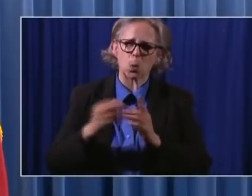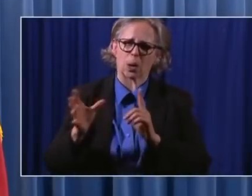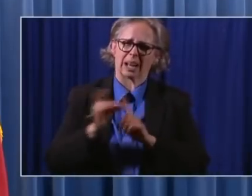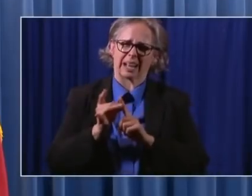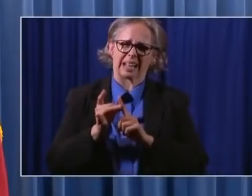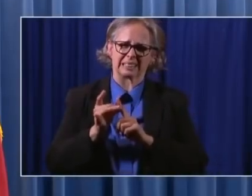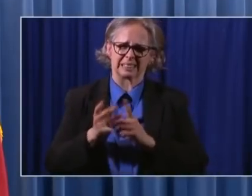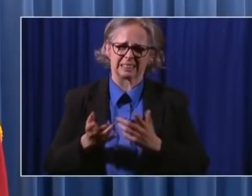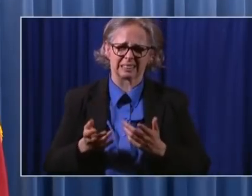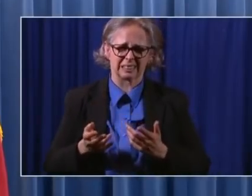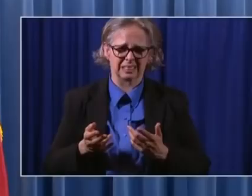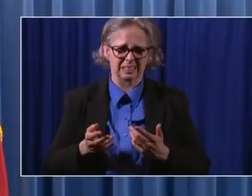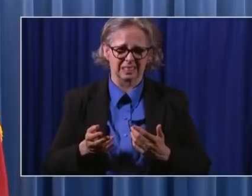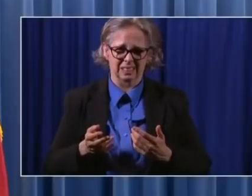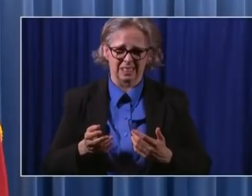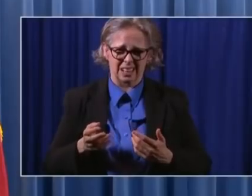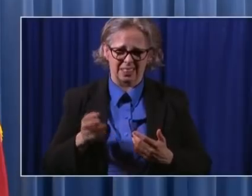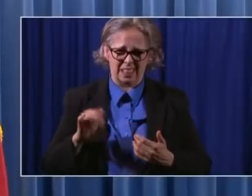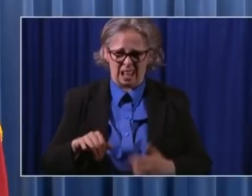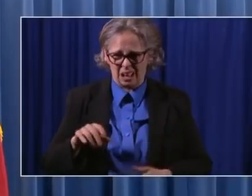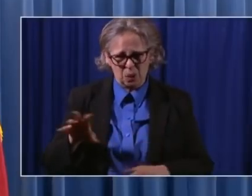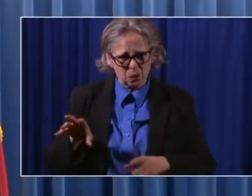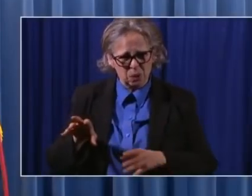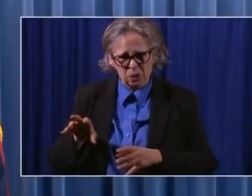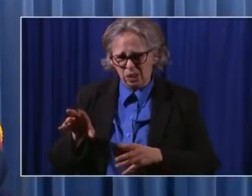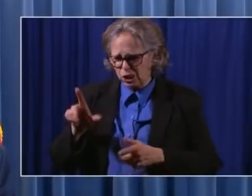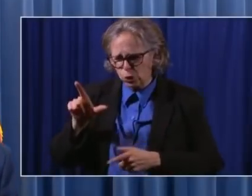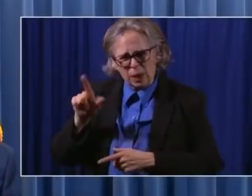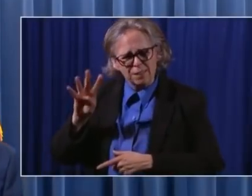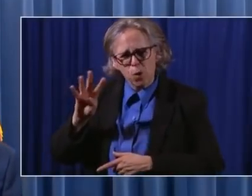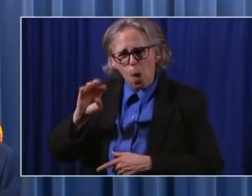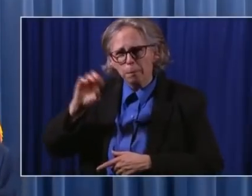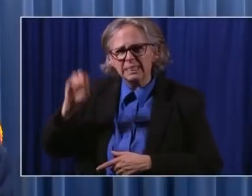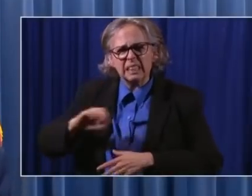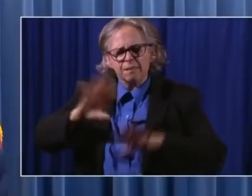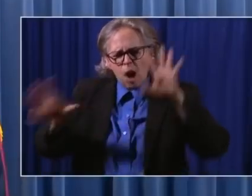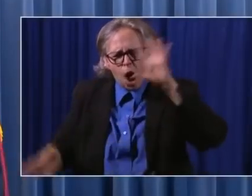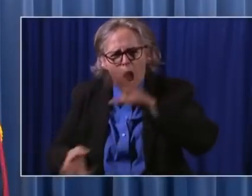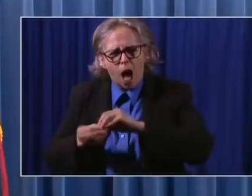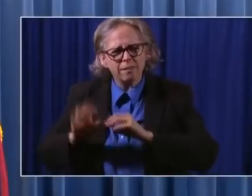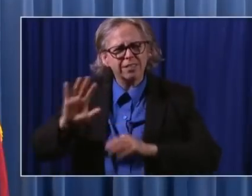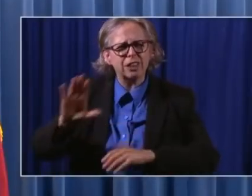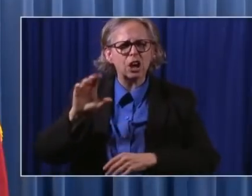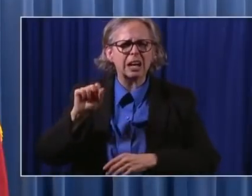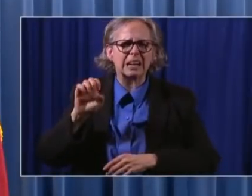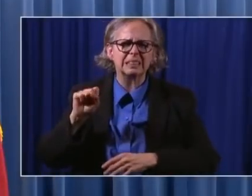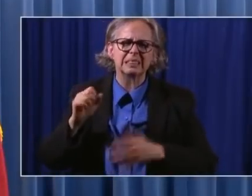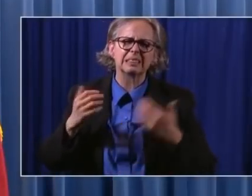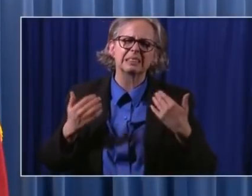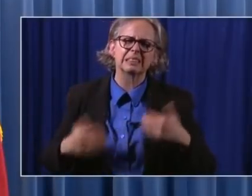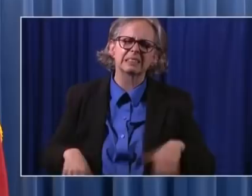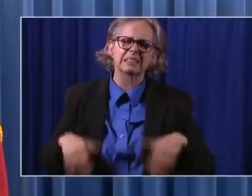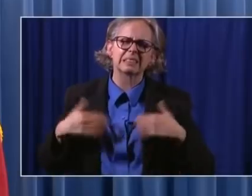SPREAD IN CASES. DURING THE PAST 2 WEEKS CLERMONT COUNTY HAS HAD 130 NEW CASES, 24% OF THEIR TOTAL CASES SINCE THE BEGINNING OF THE